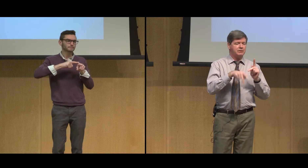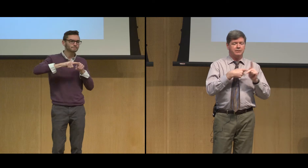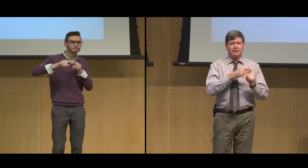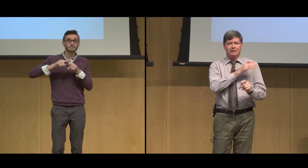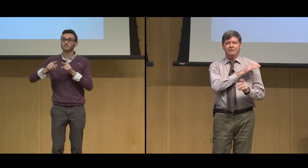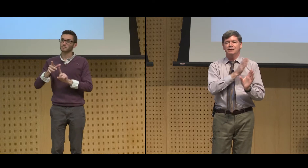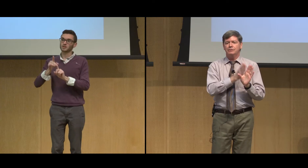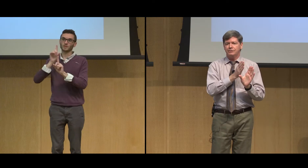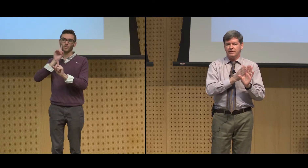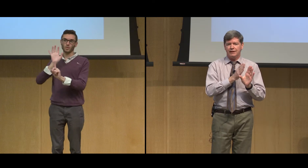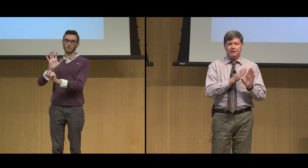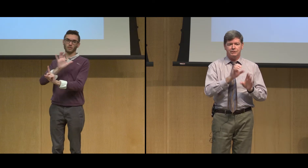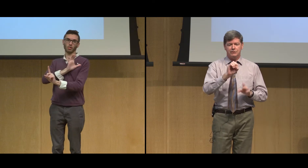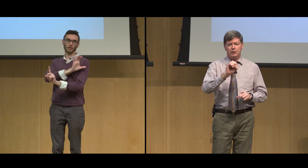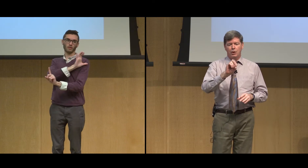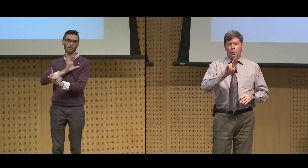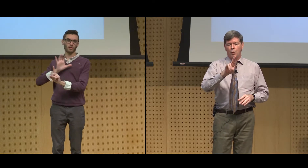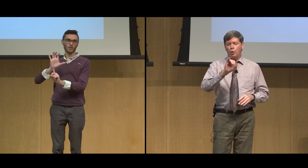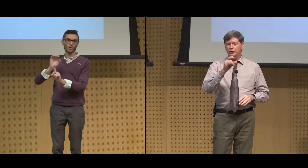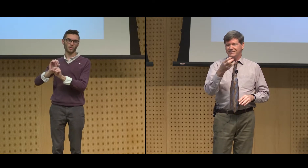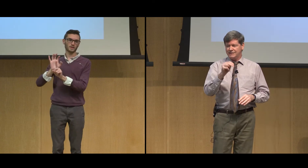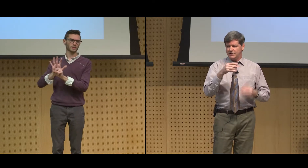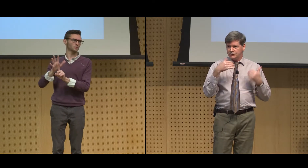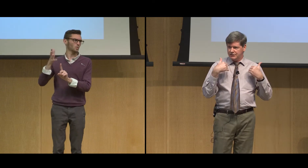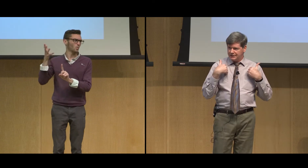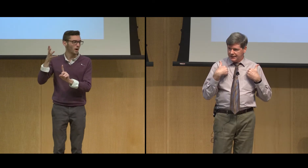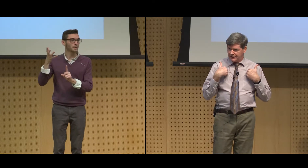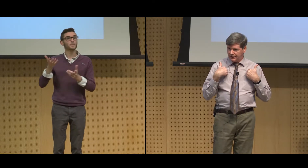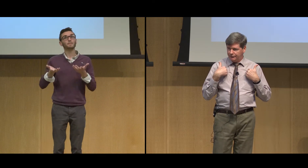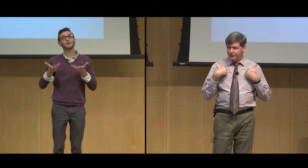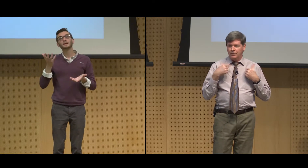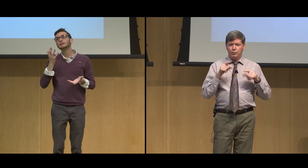especially the kind of clinical psychology orientation that they have,